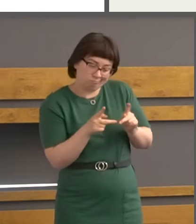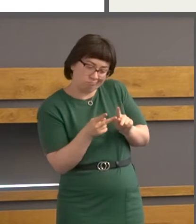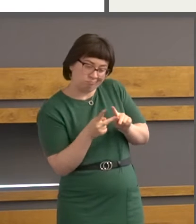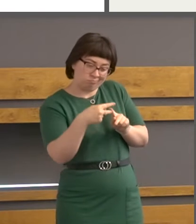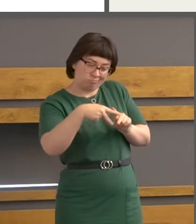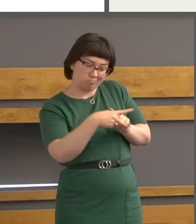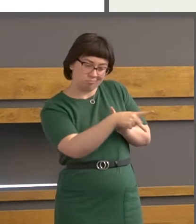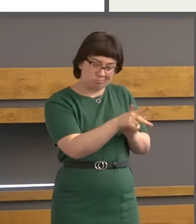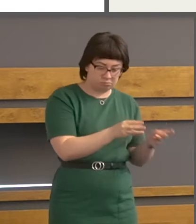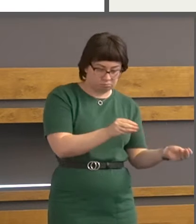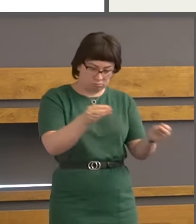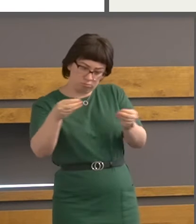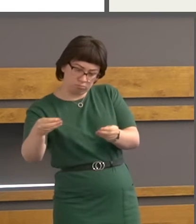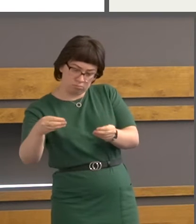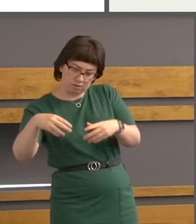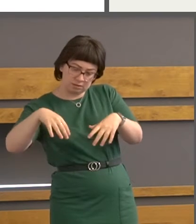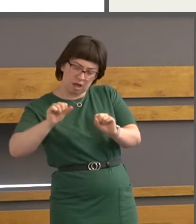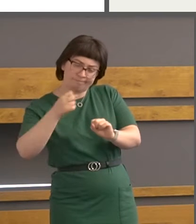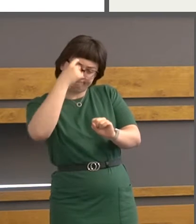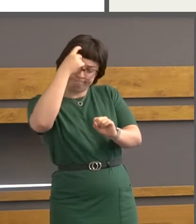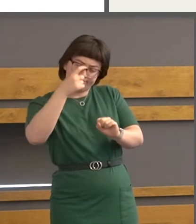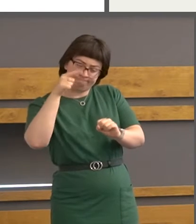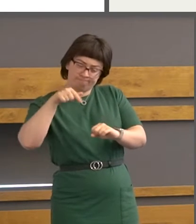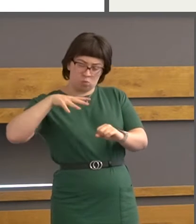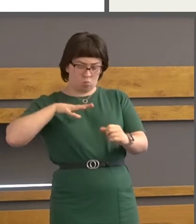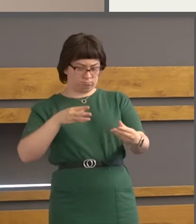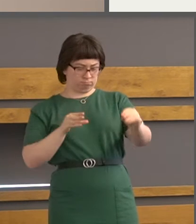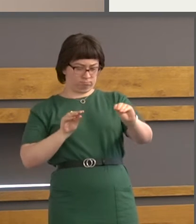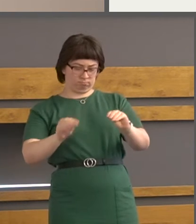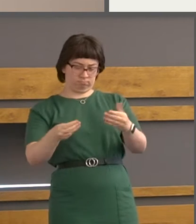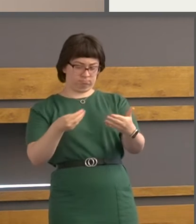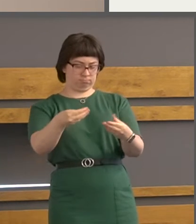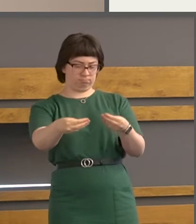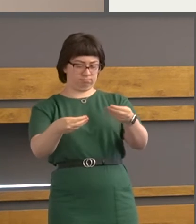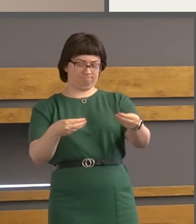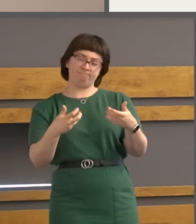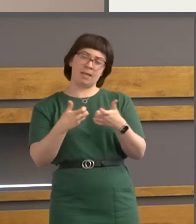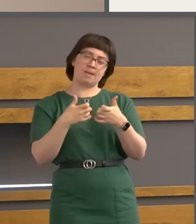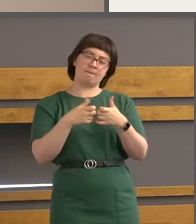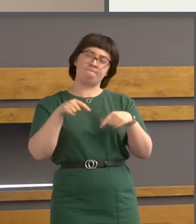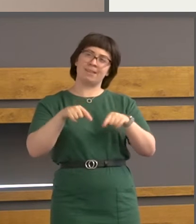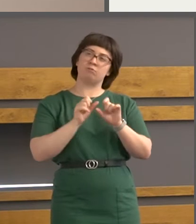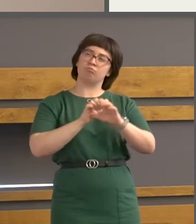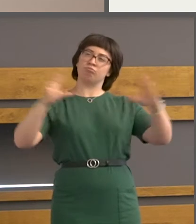and starting to think about how I wanted to place them for this large collage.